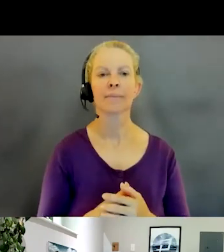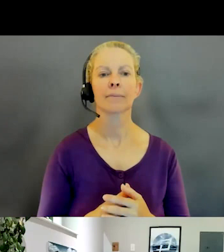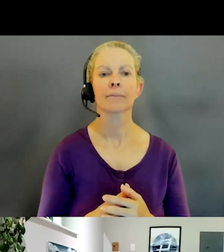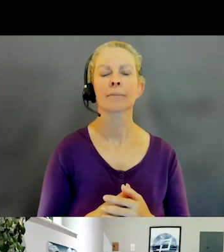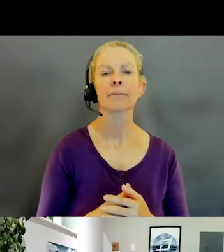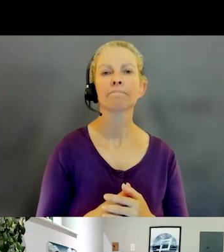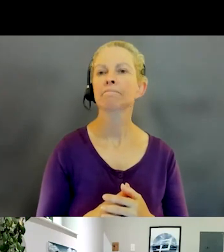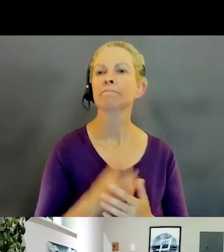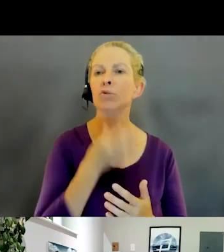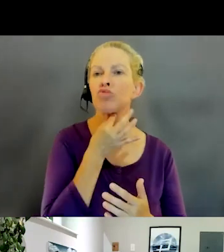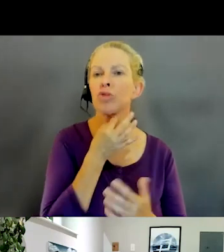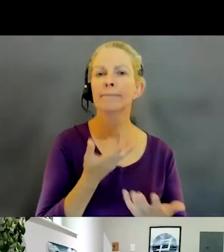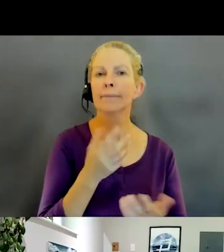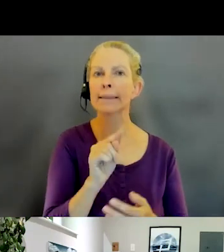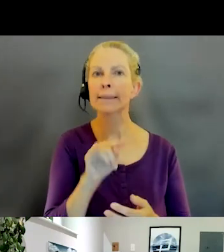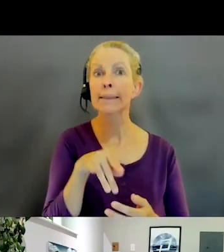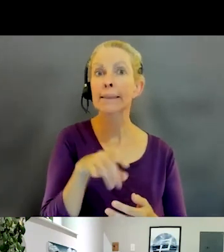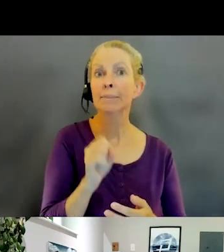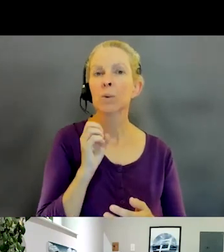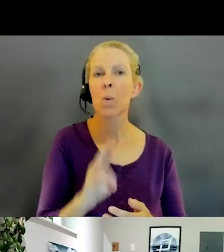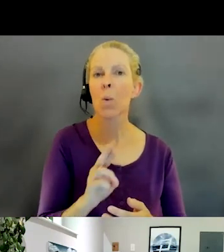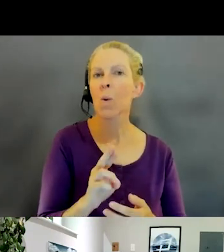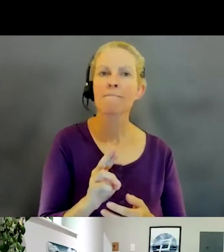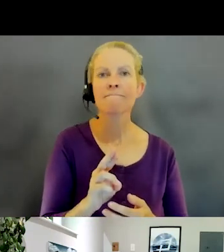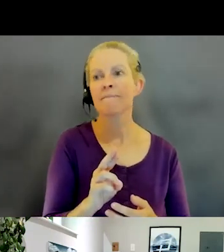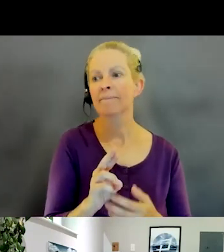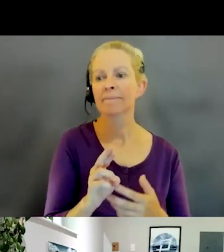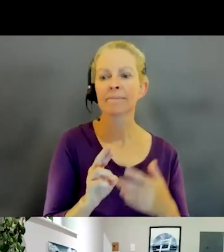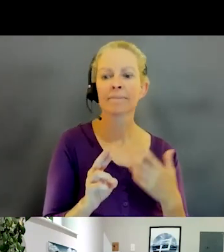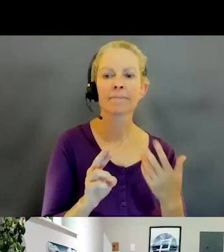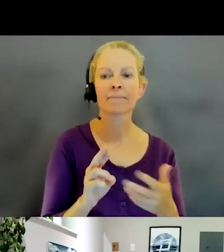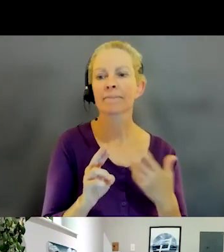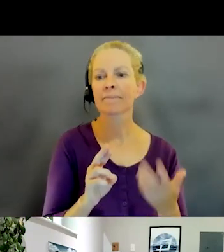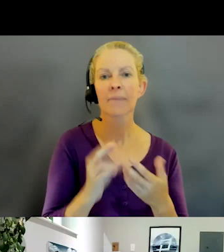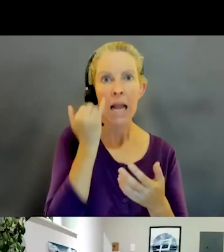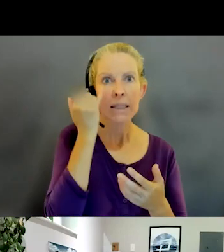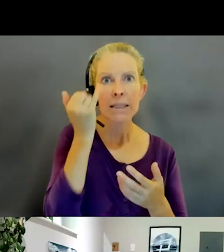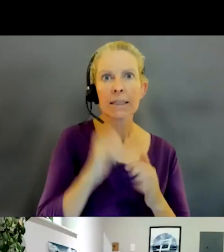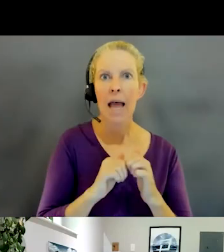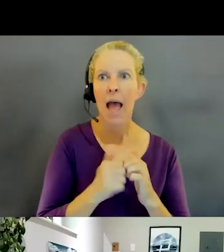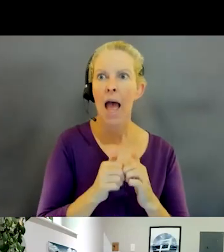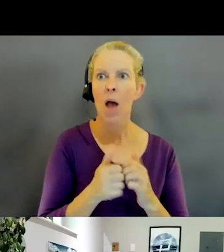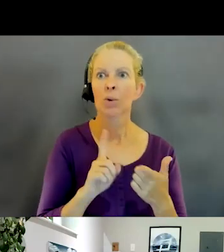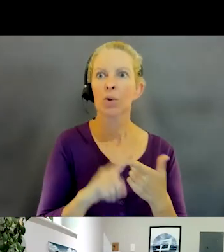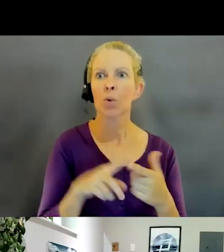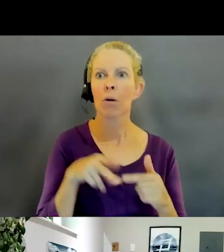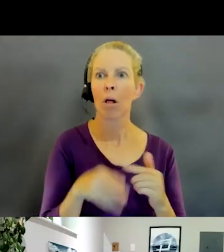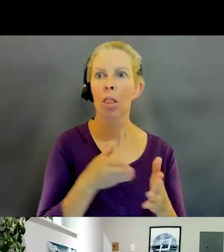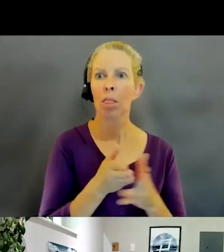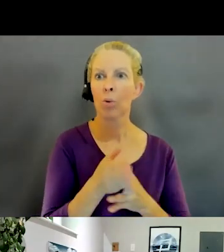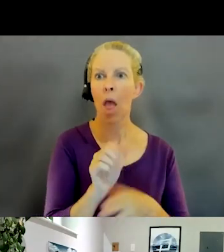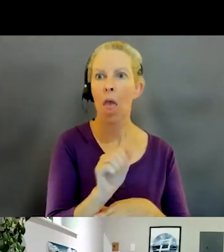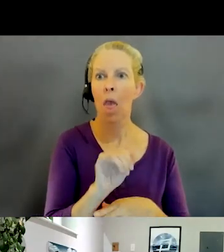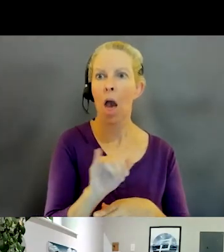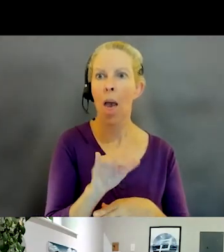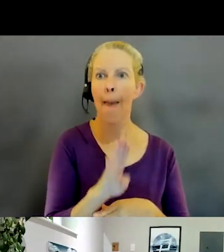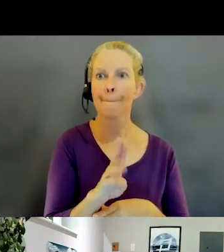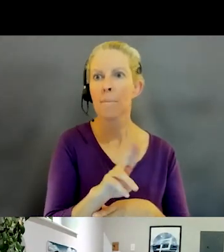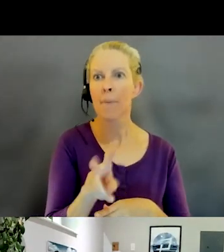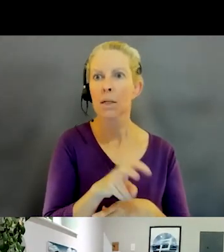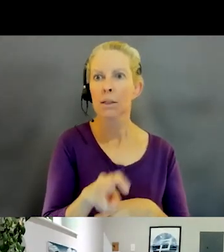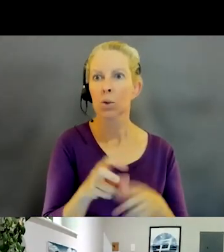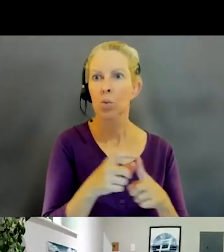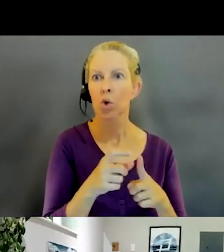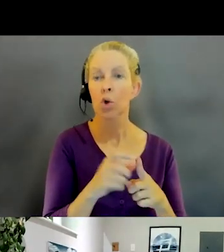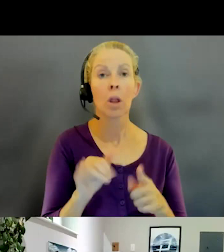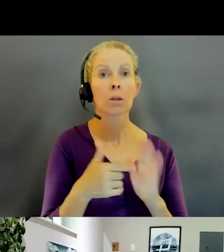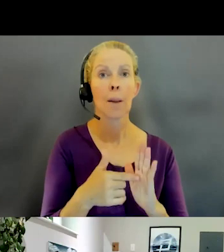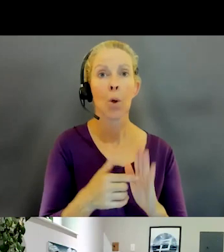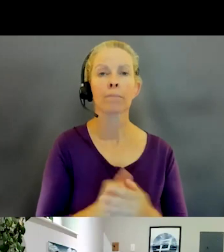tricks to kind of cut through the AI buzzword? Lots of times, automation, automated testing,